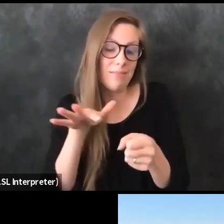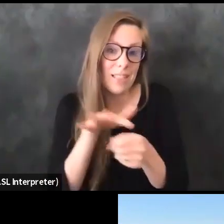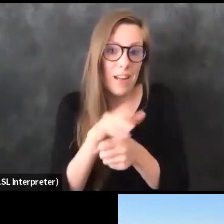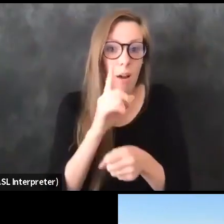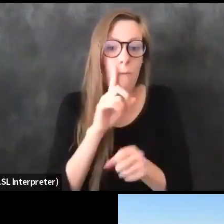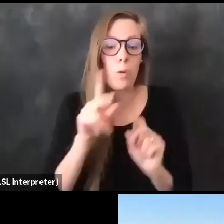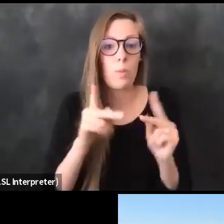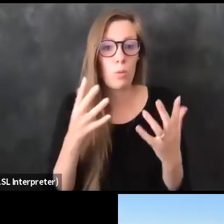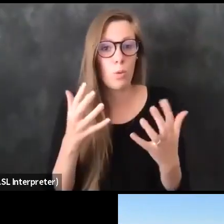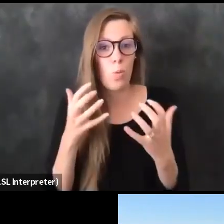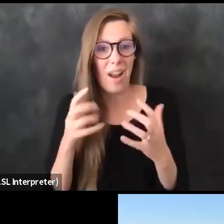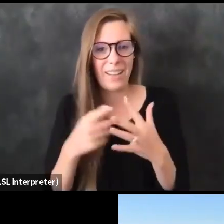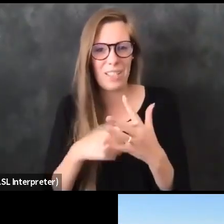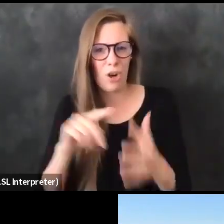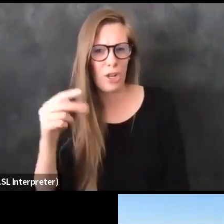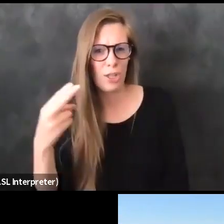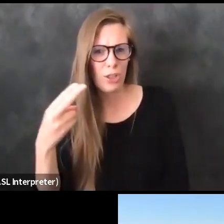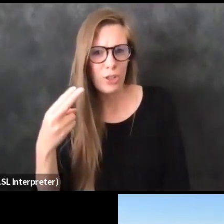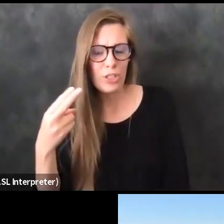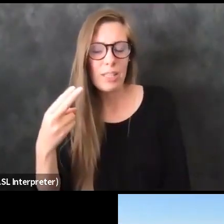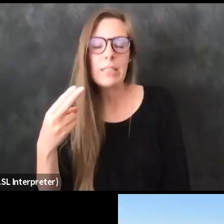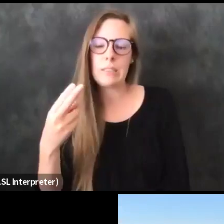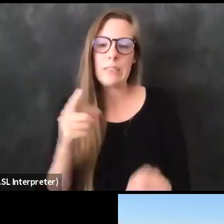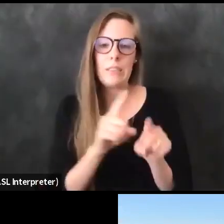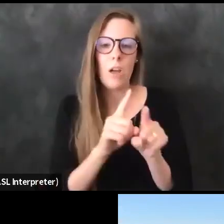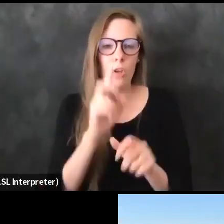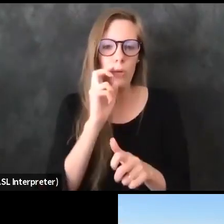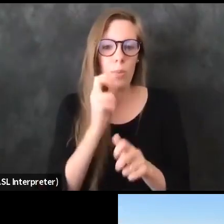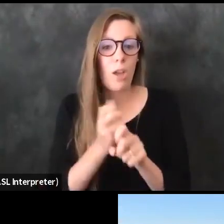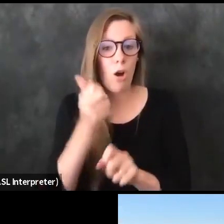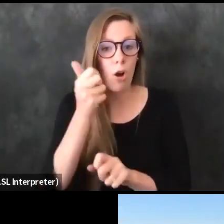Starting on Thursday, this will also make it much harder for us to meet our equity